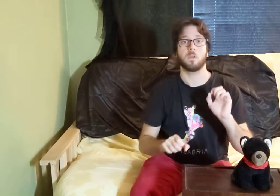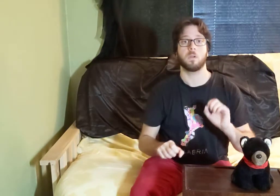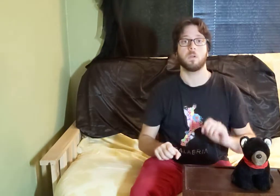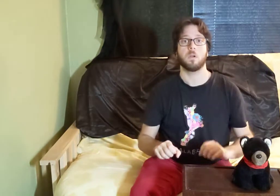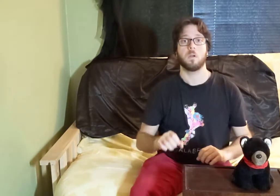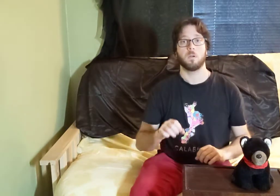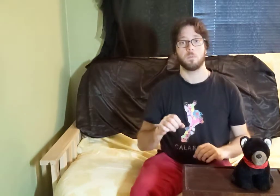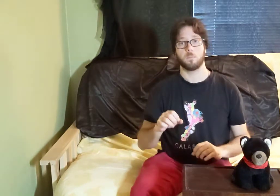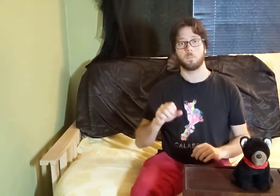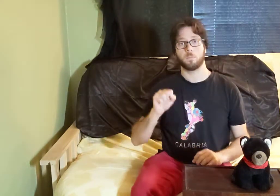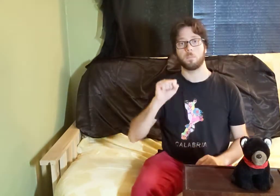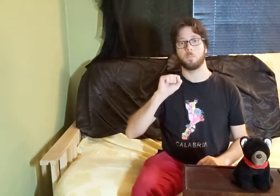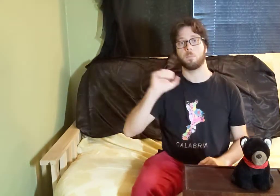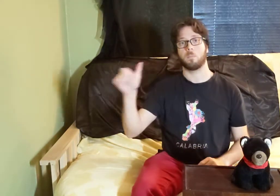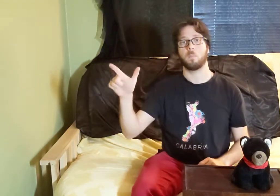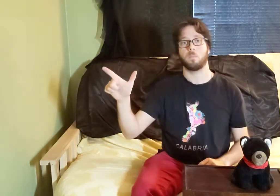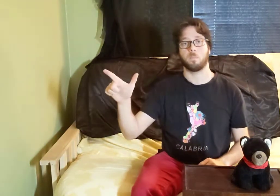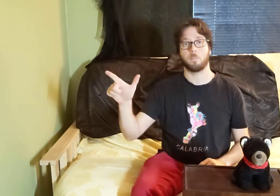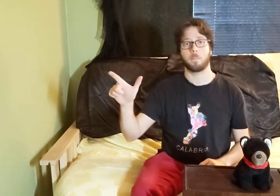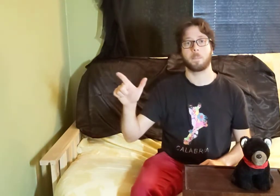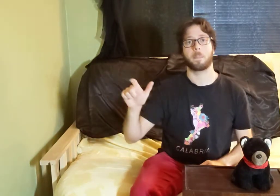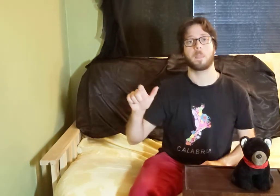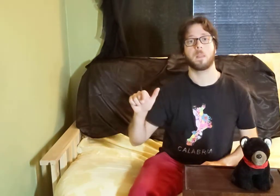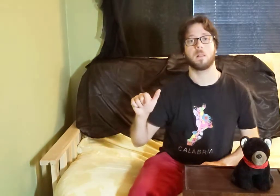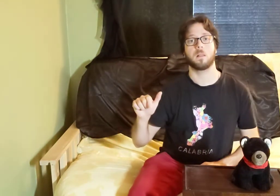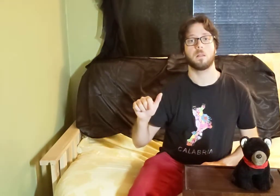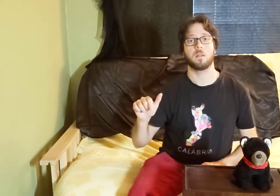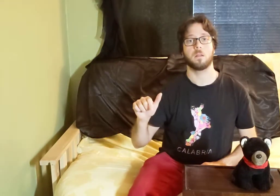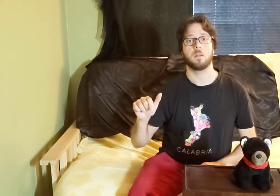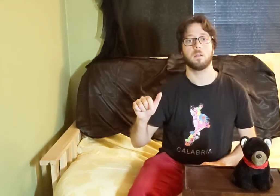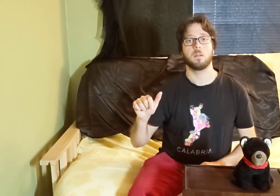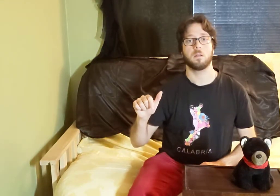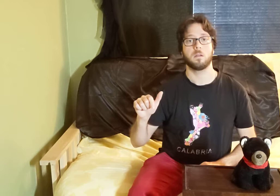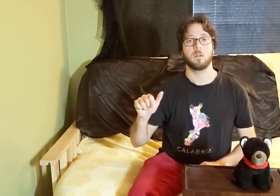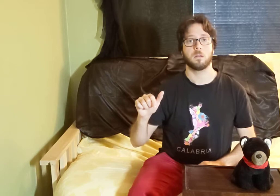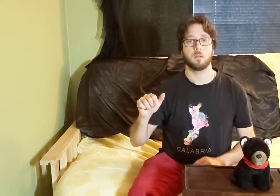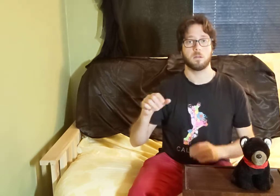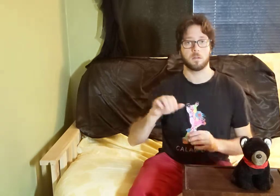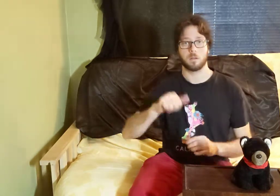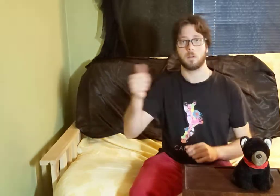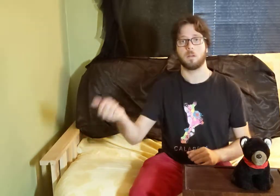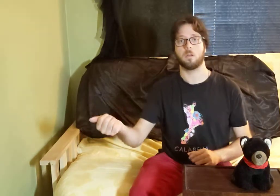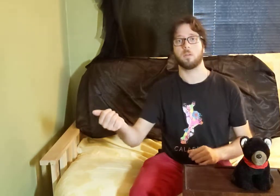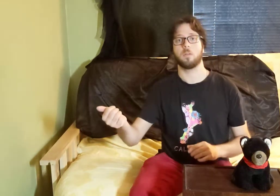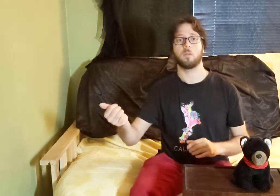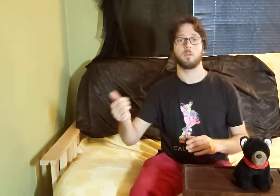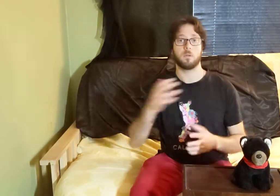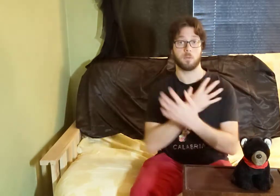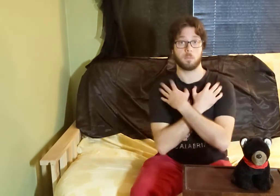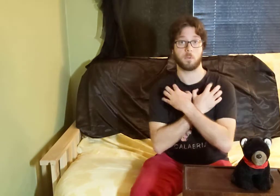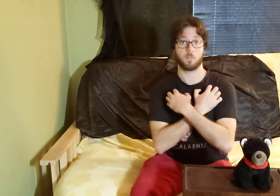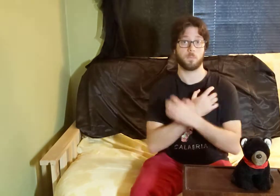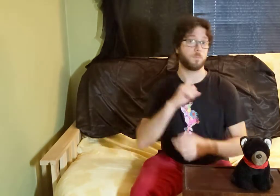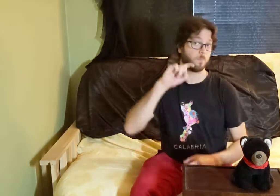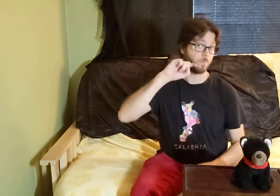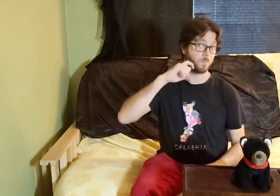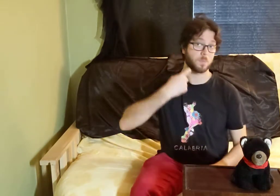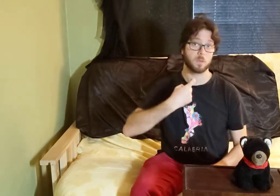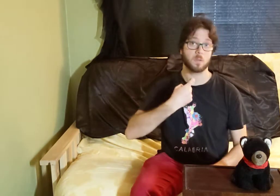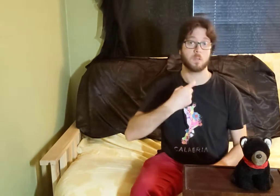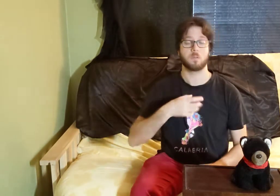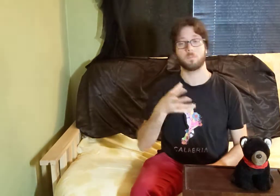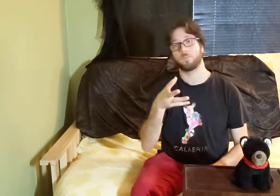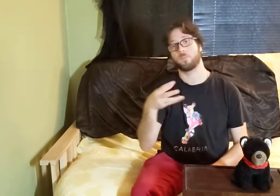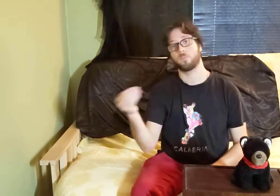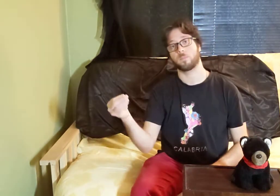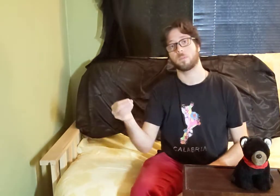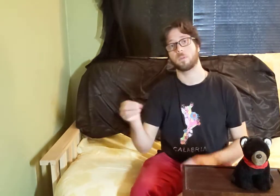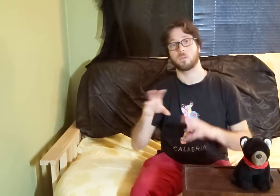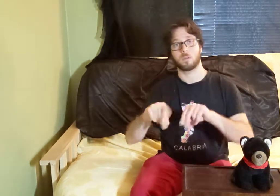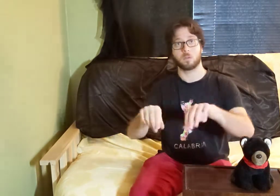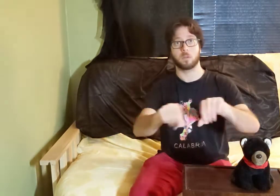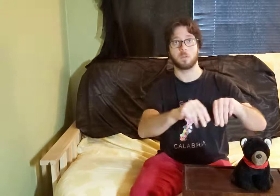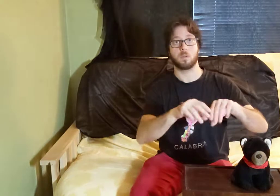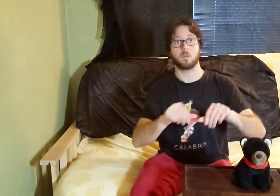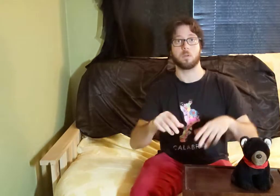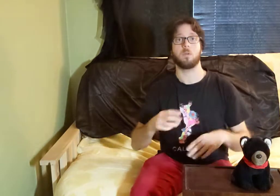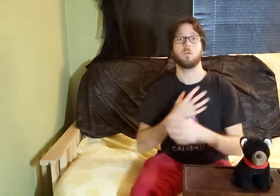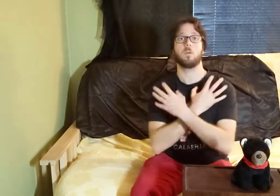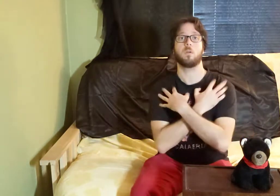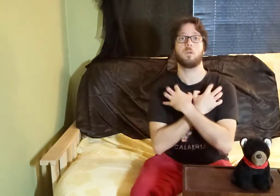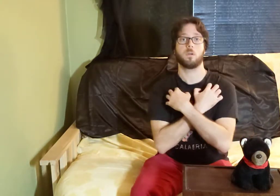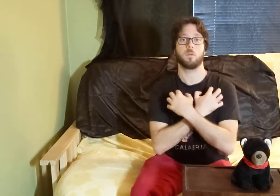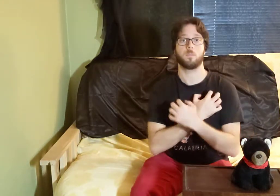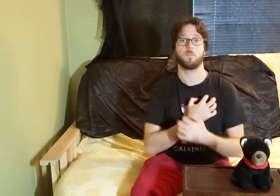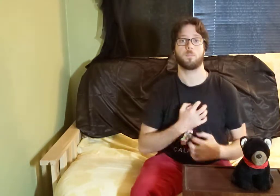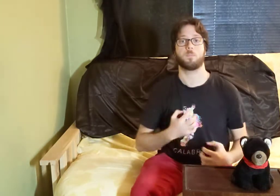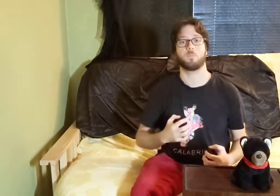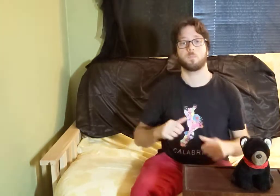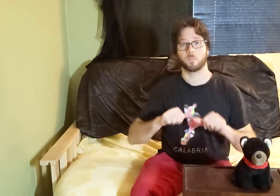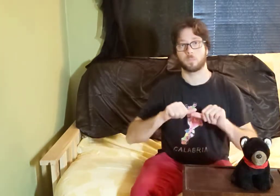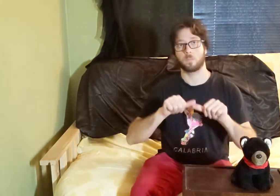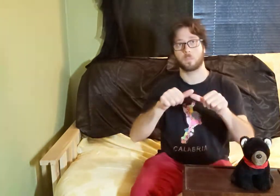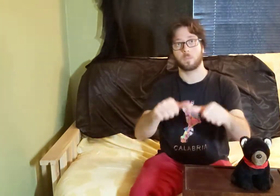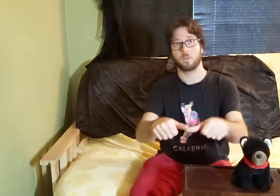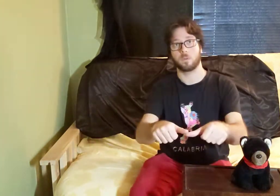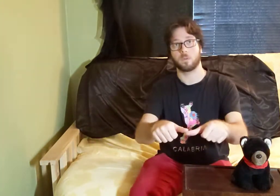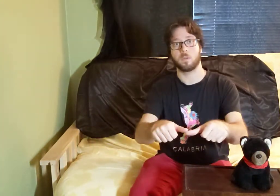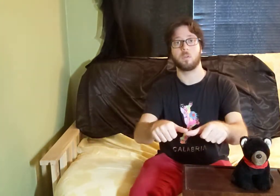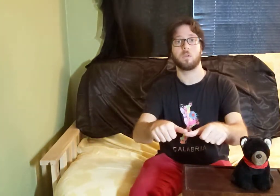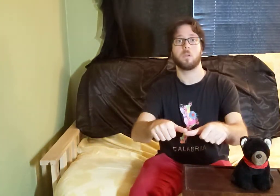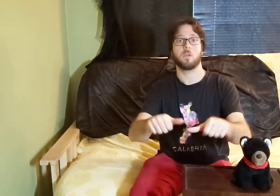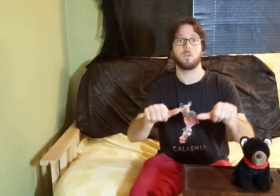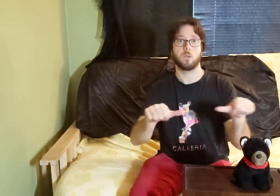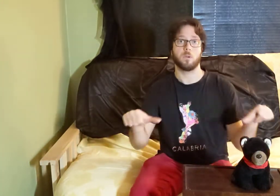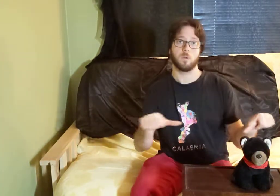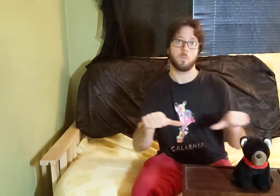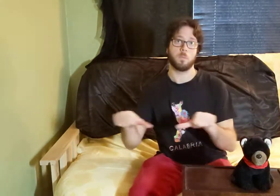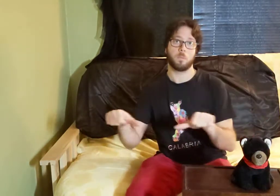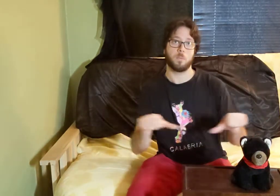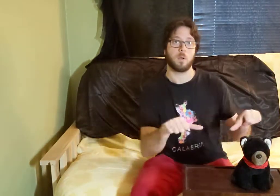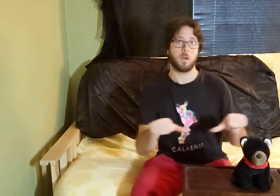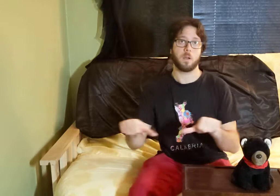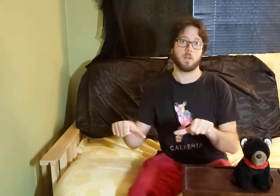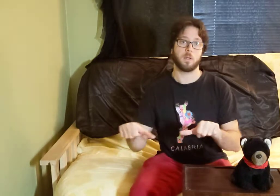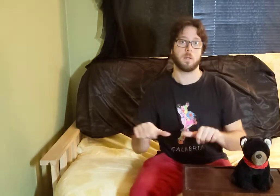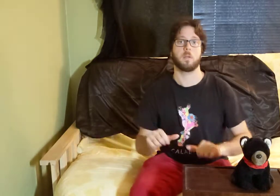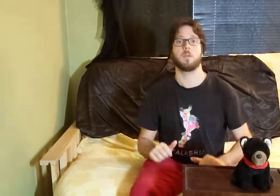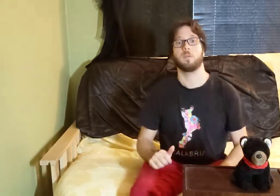#ALL OTHER BEAR JEALOUS AND SPRINKLE BEAR CONTINUE BRAG